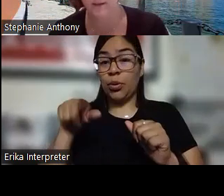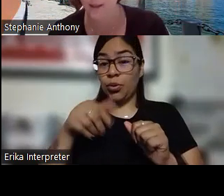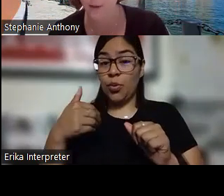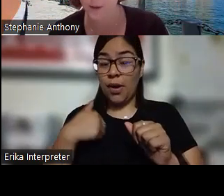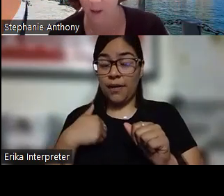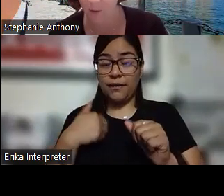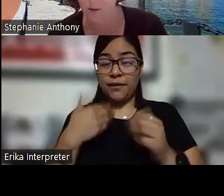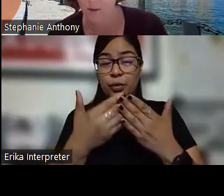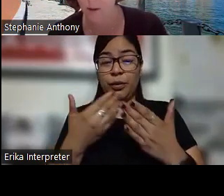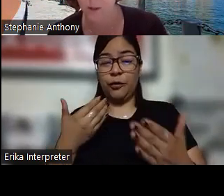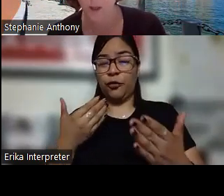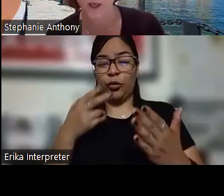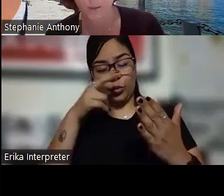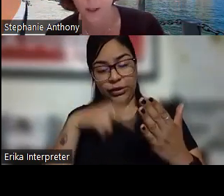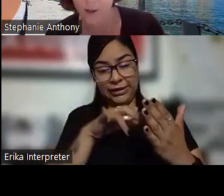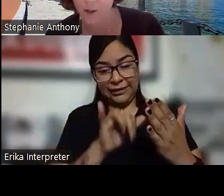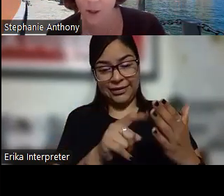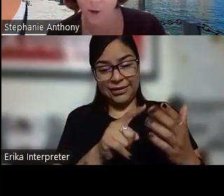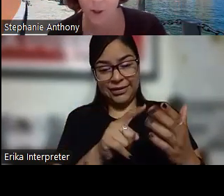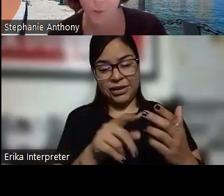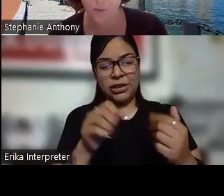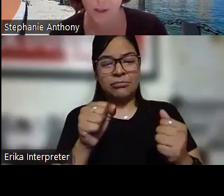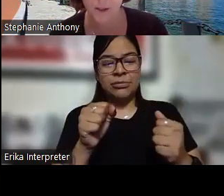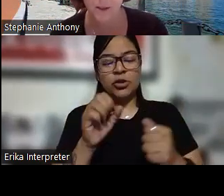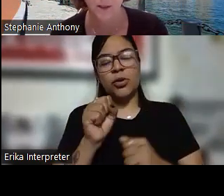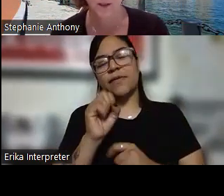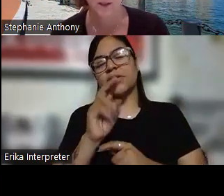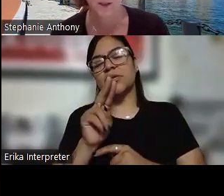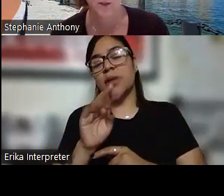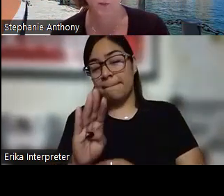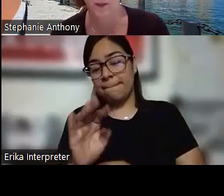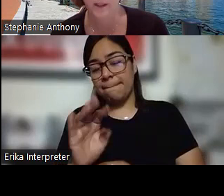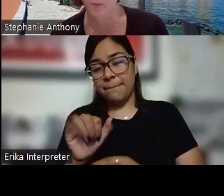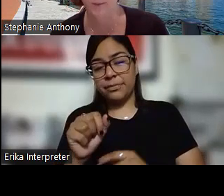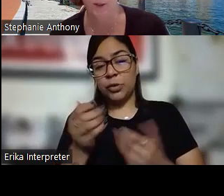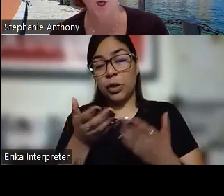layer down of sub recommendations under each one of these so for example I'm going to talk